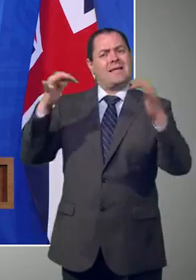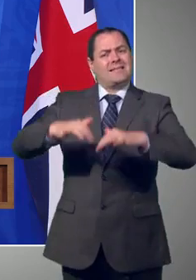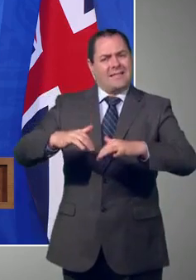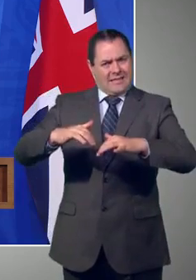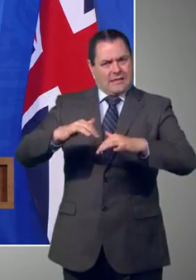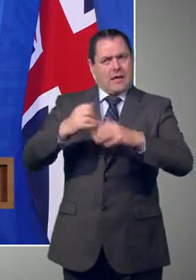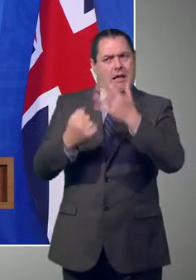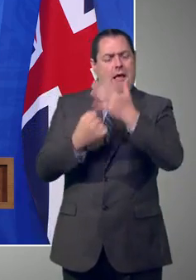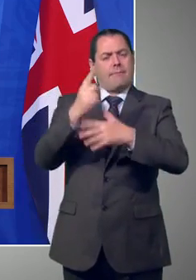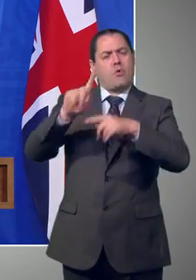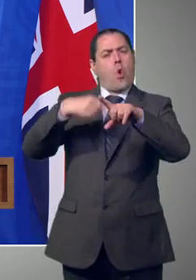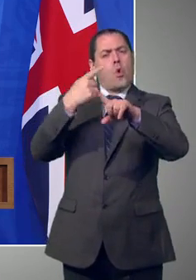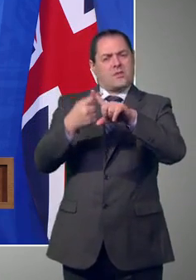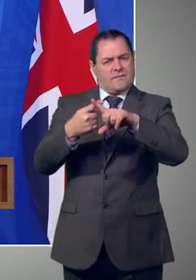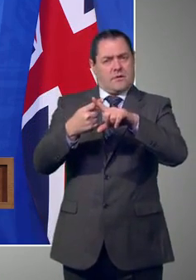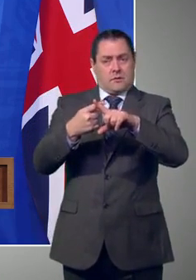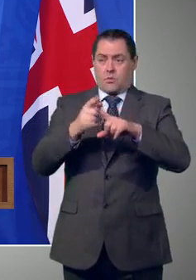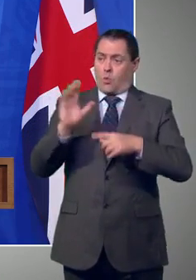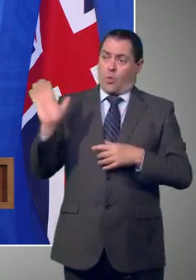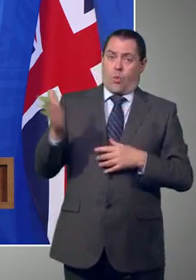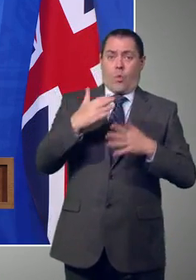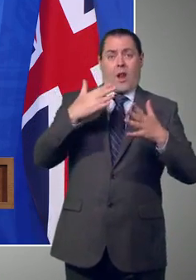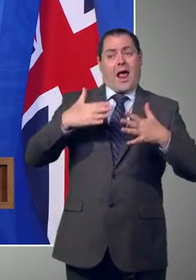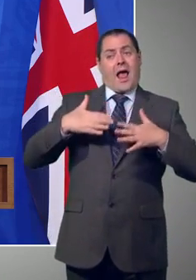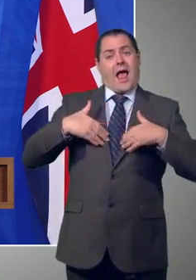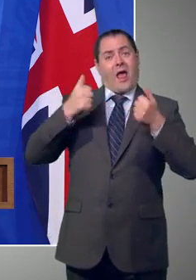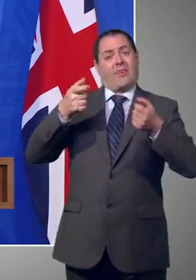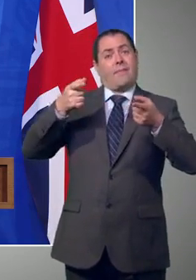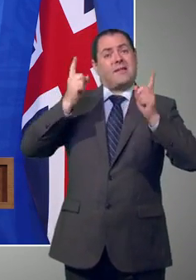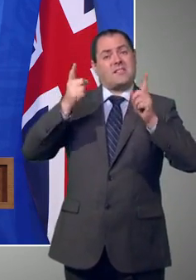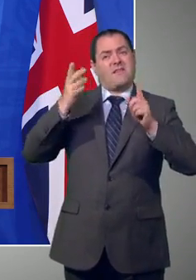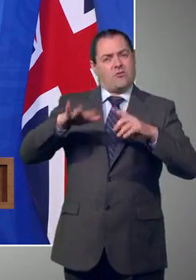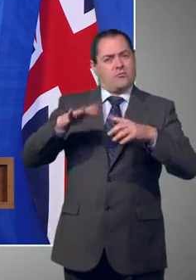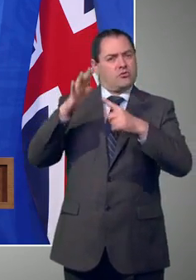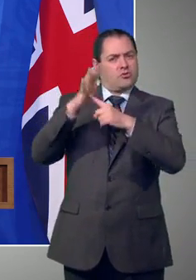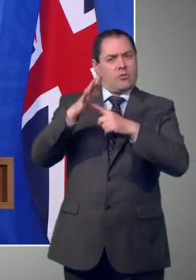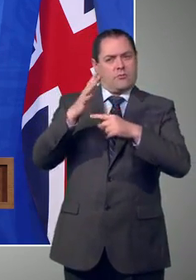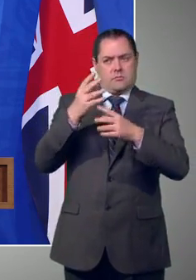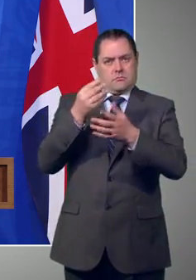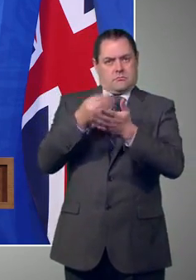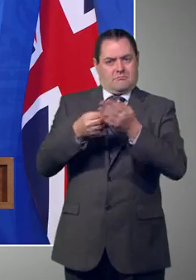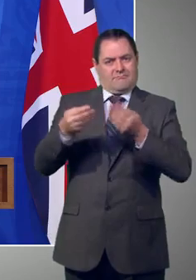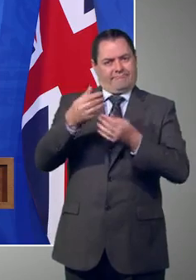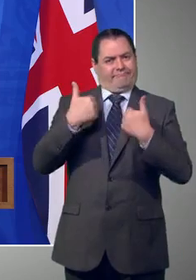in Oxford Oxford has been at